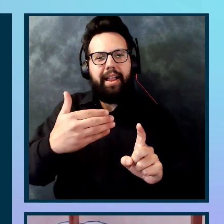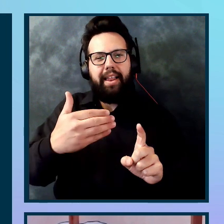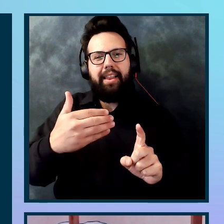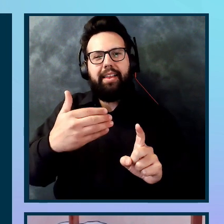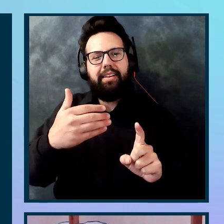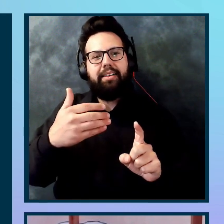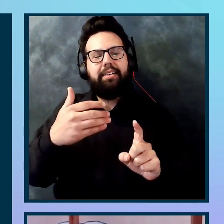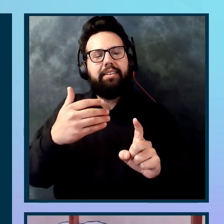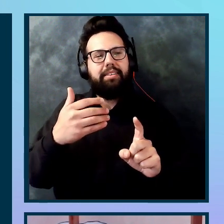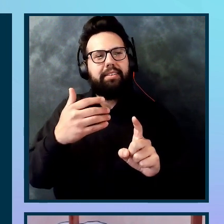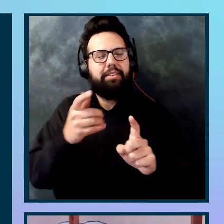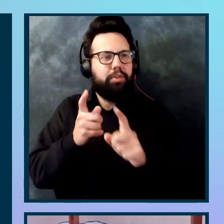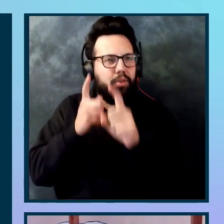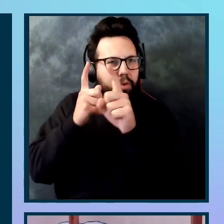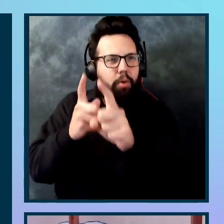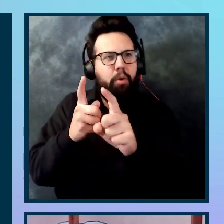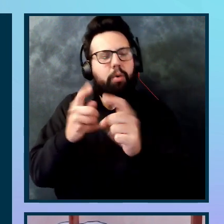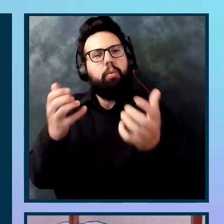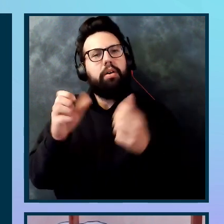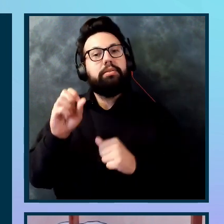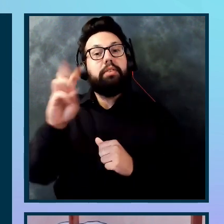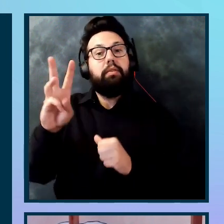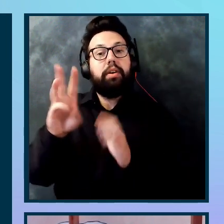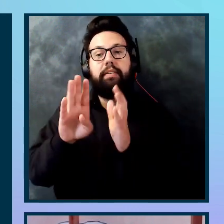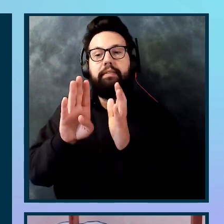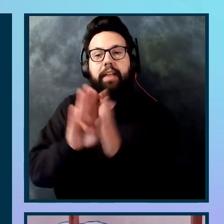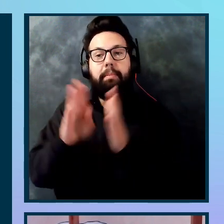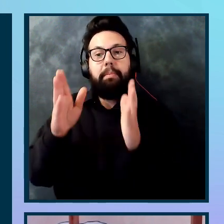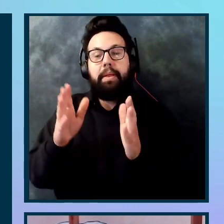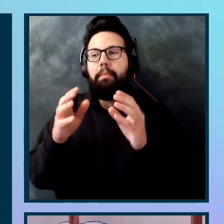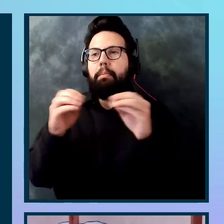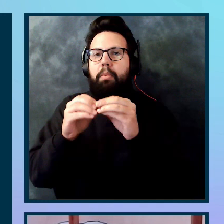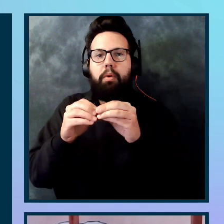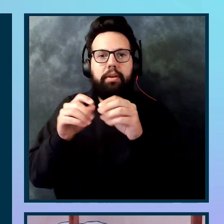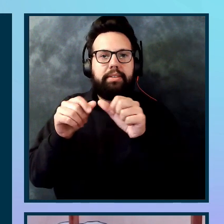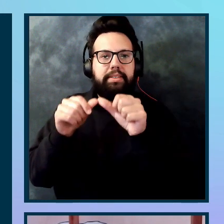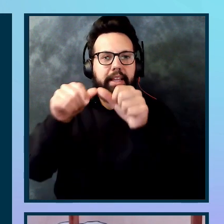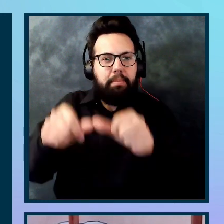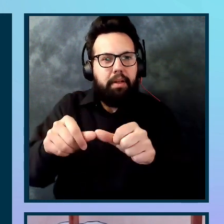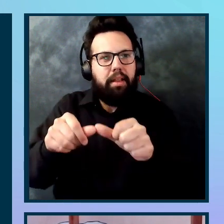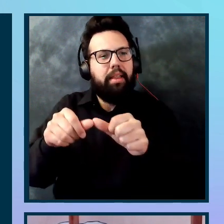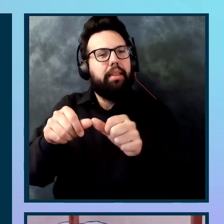software development sustainable and turning out code from the start with very few accessibility defects,